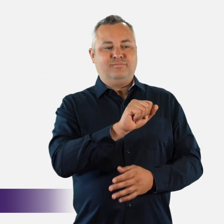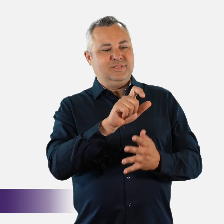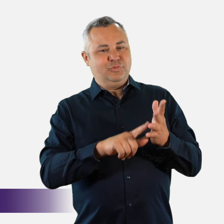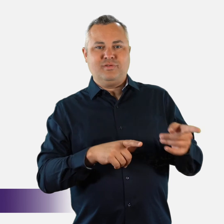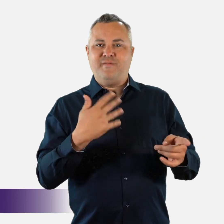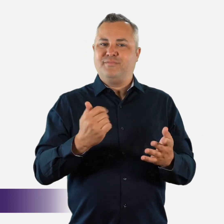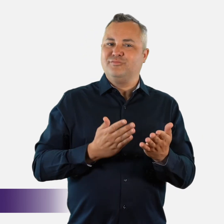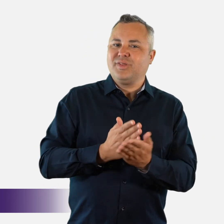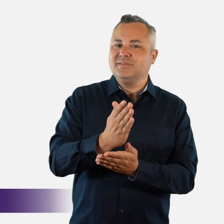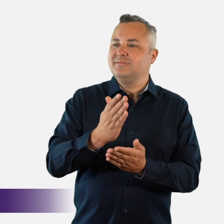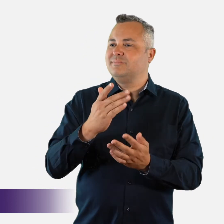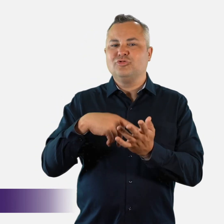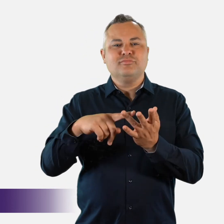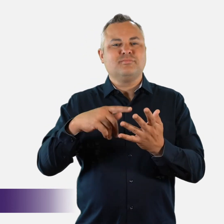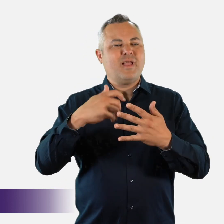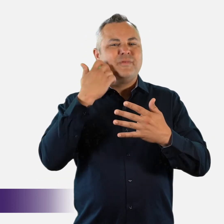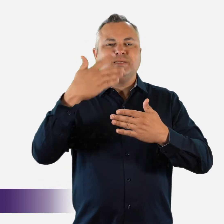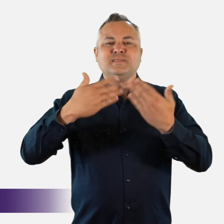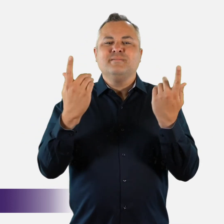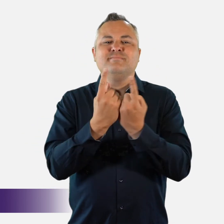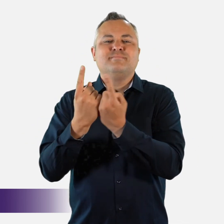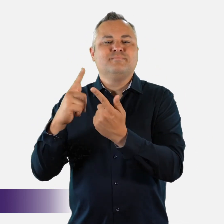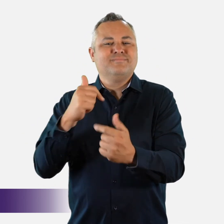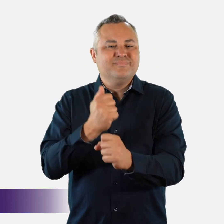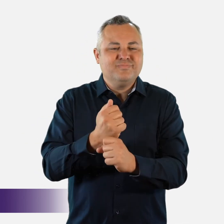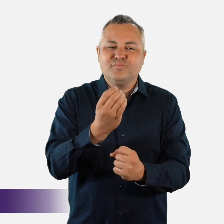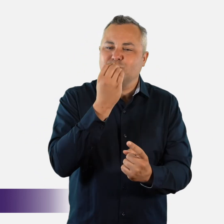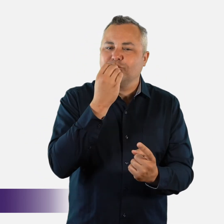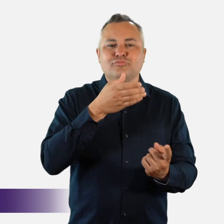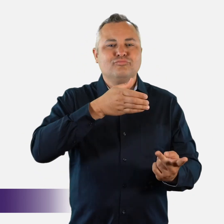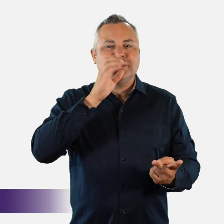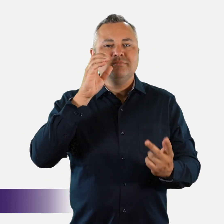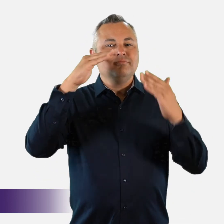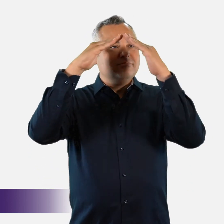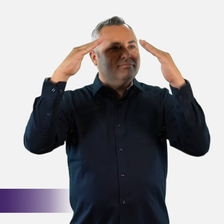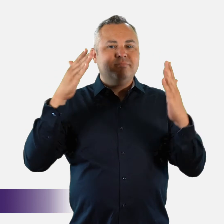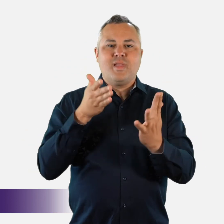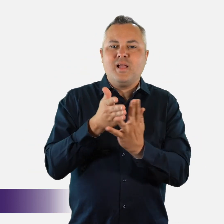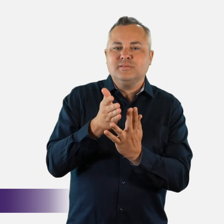with disability of the basic necessities of life such as food, drink, shelter, access,